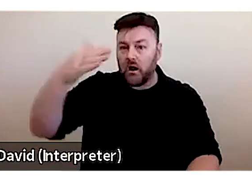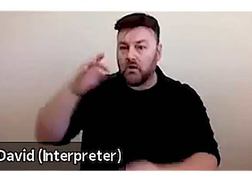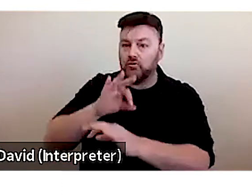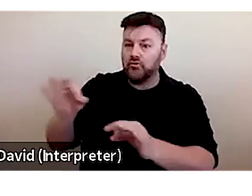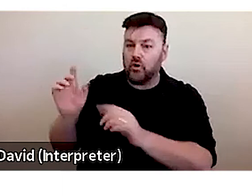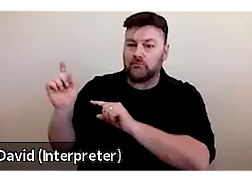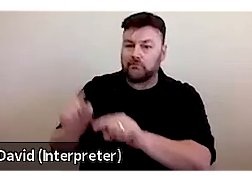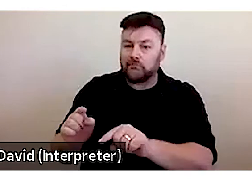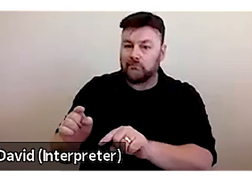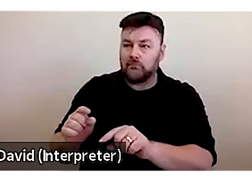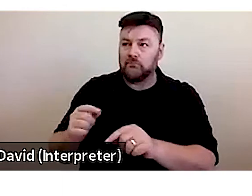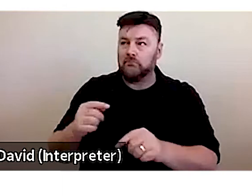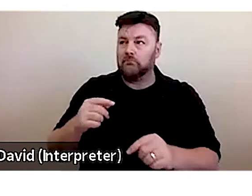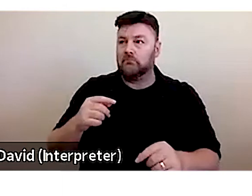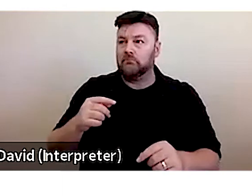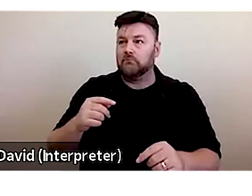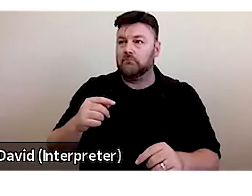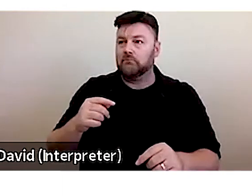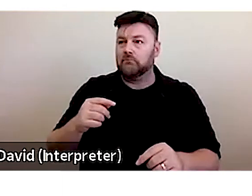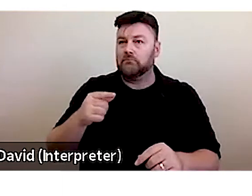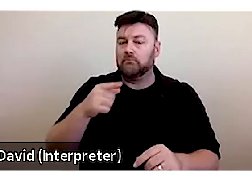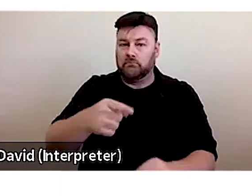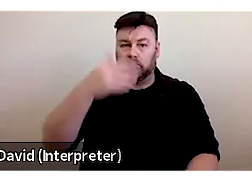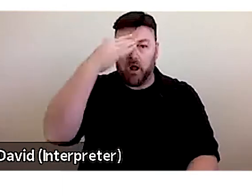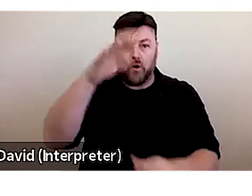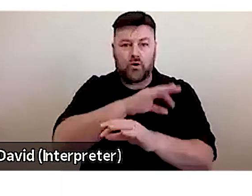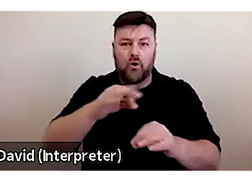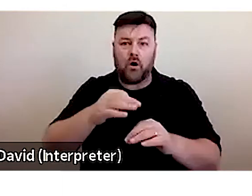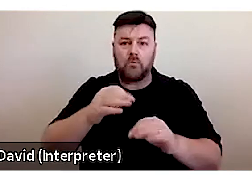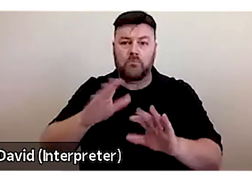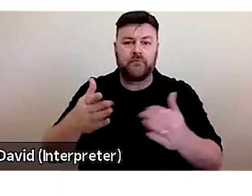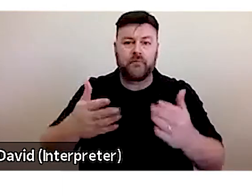welcome and it has been quite disturbing.